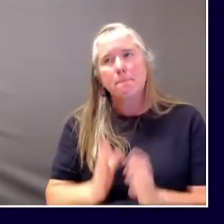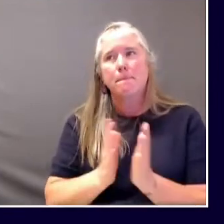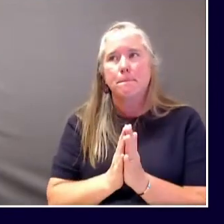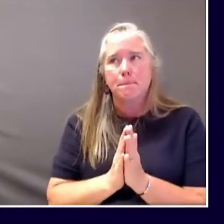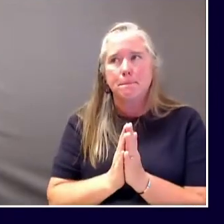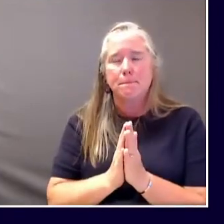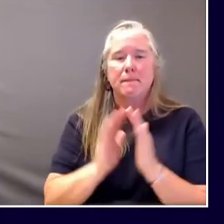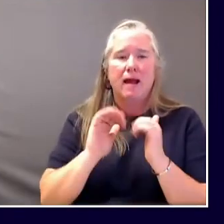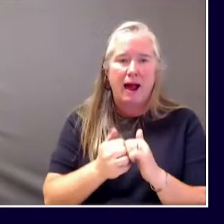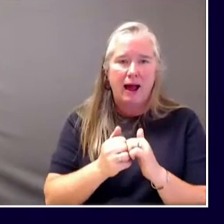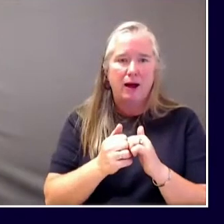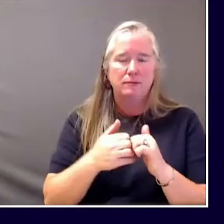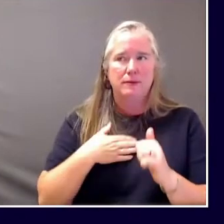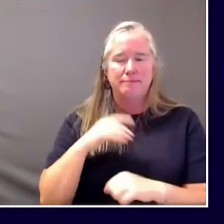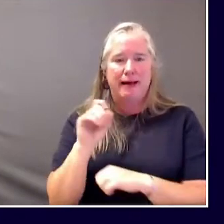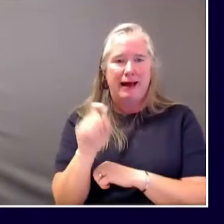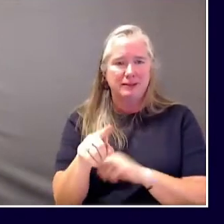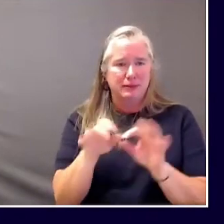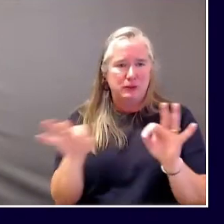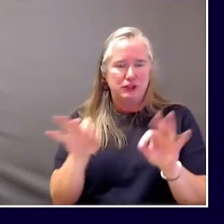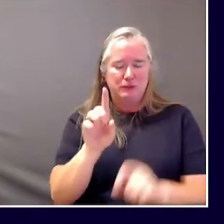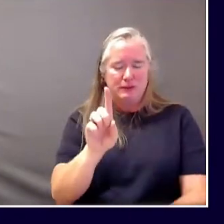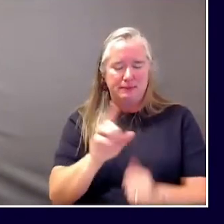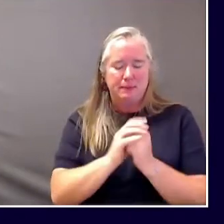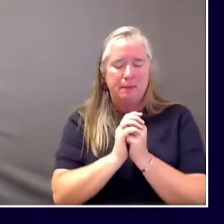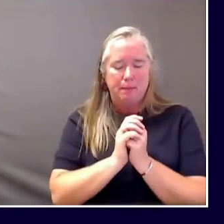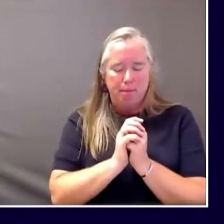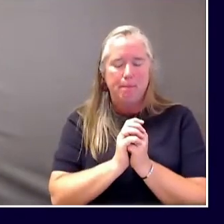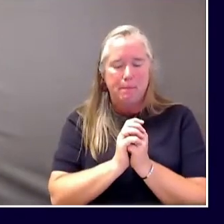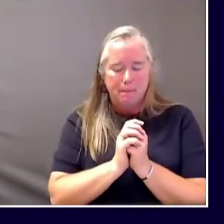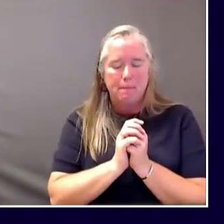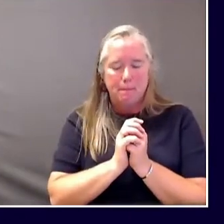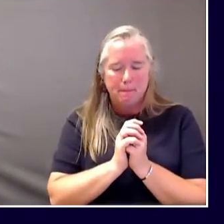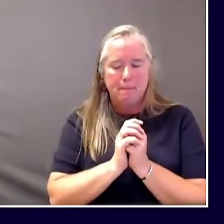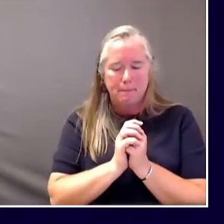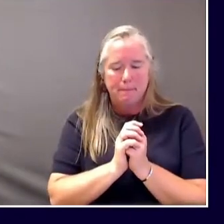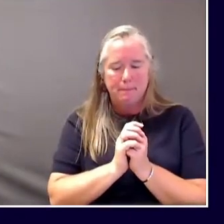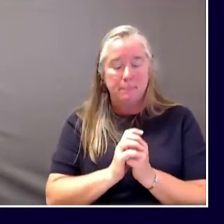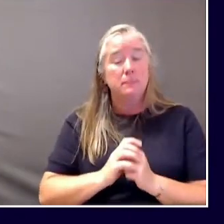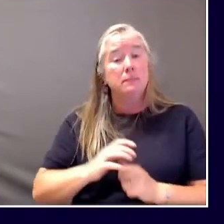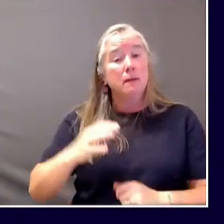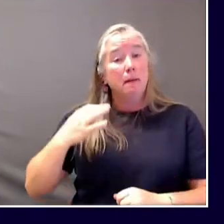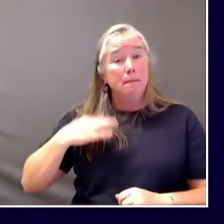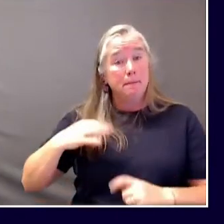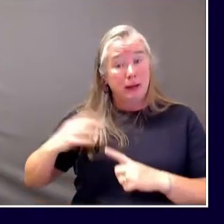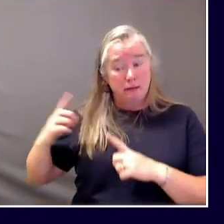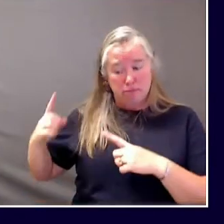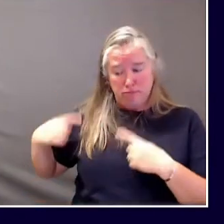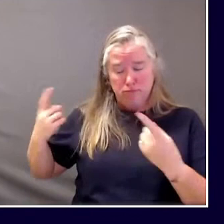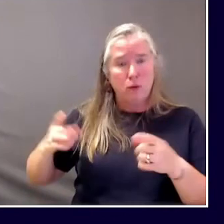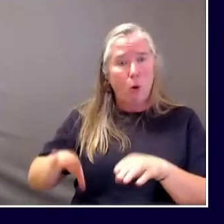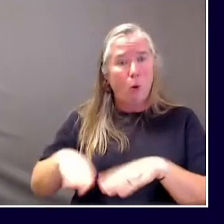think how to explain that that we you know Maine has kind of